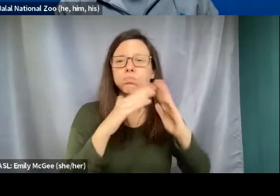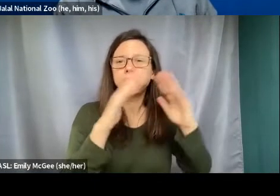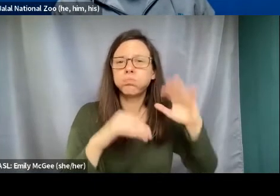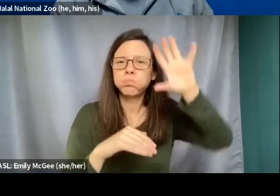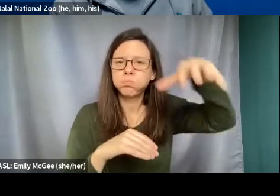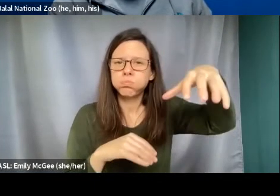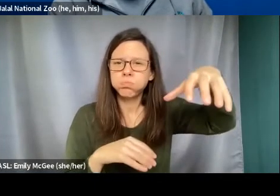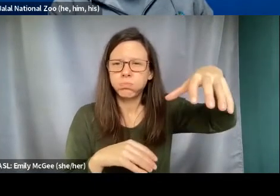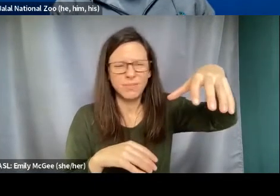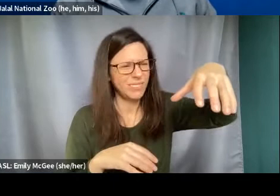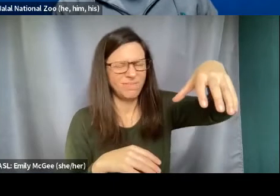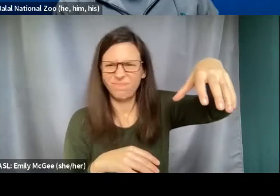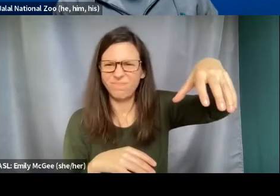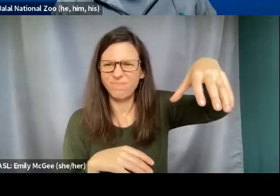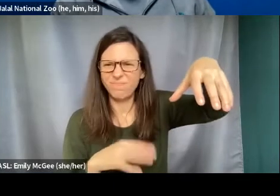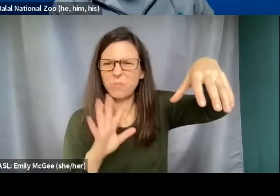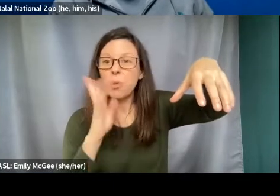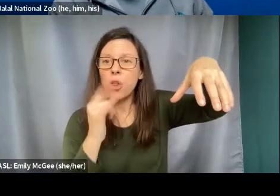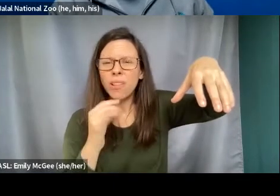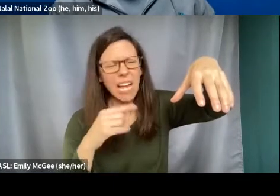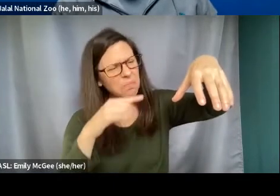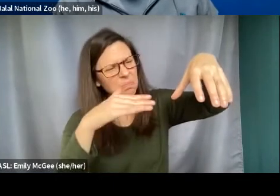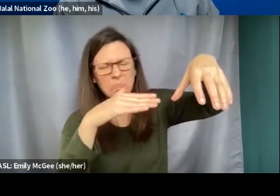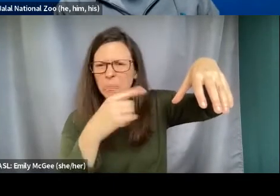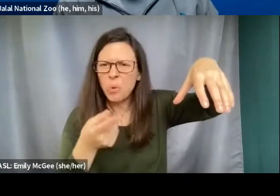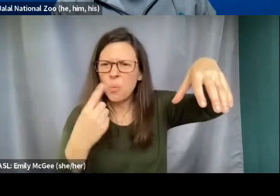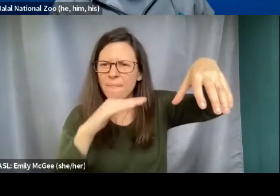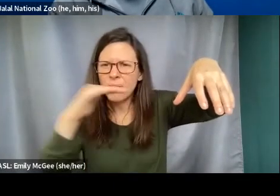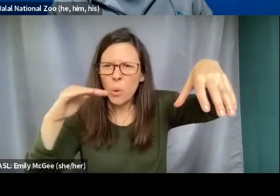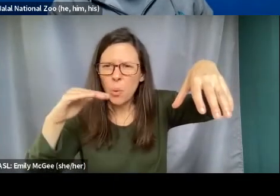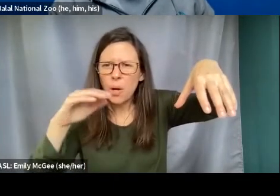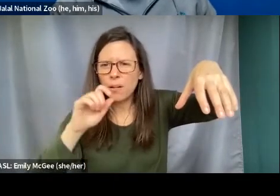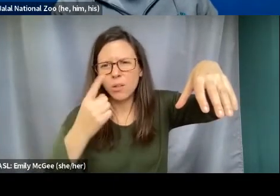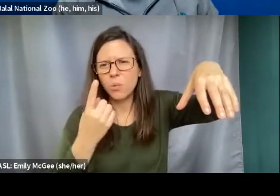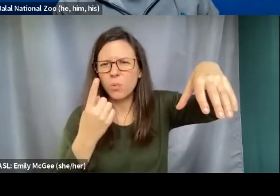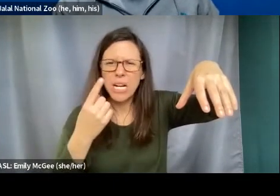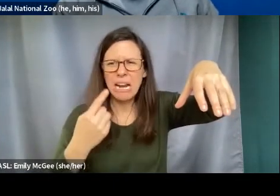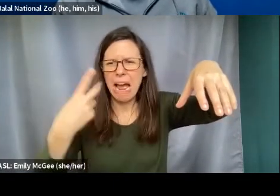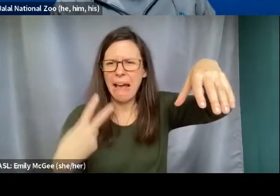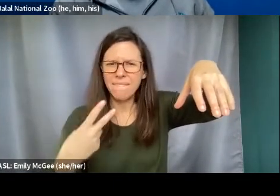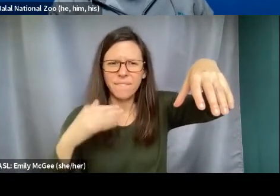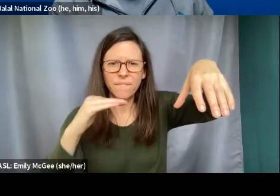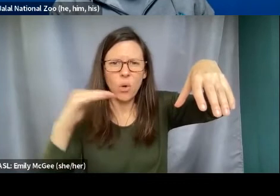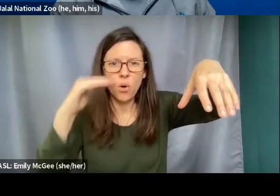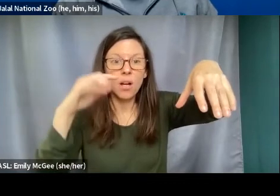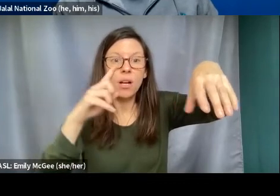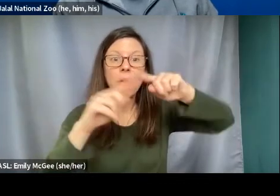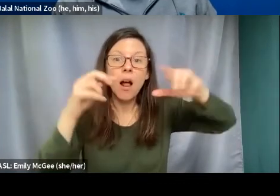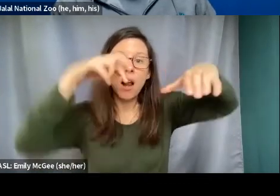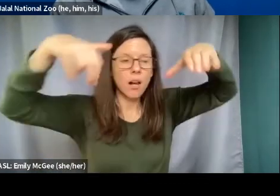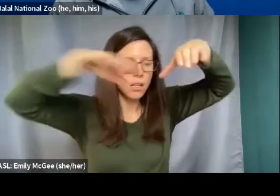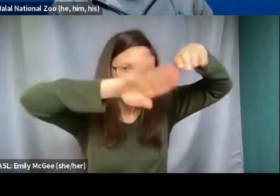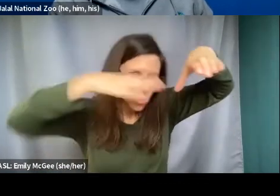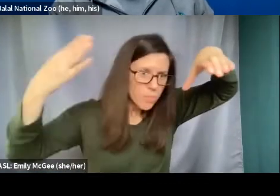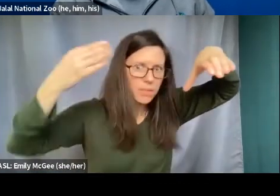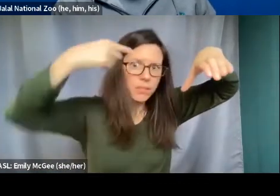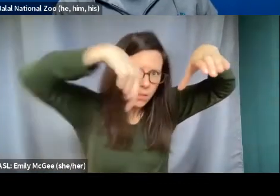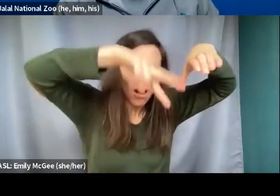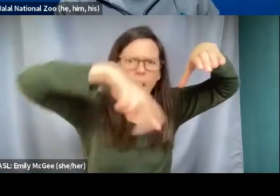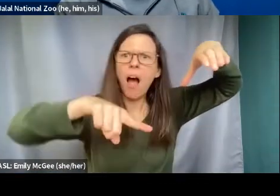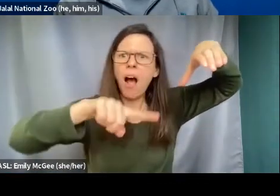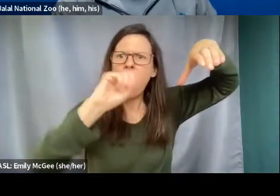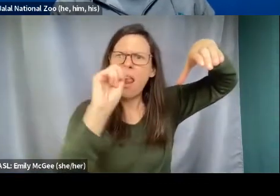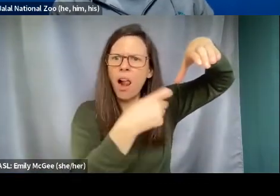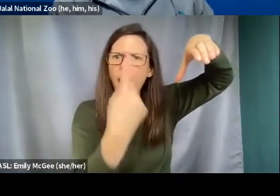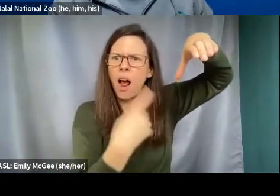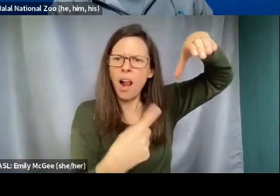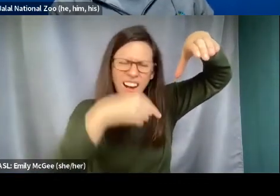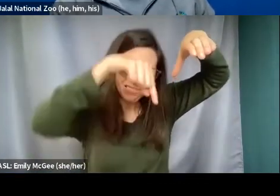a half, the, um, but once you go inside this one and a half looking building is about five stories. >>Shellie: Wow.